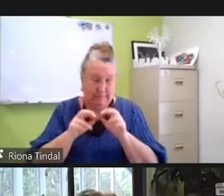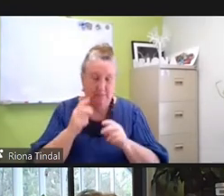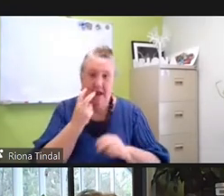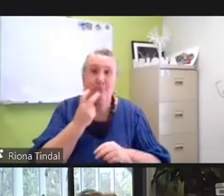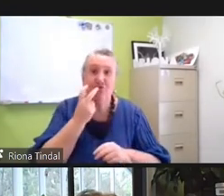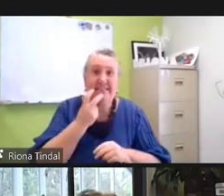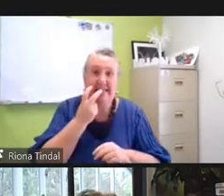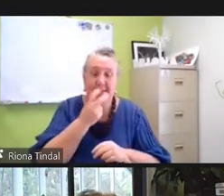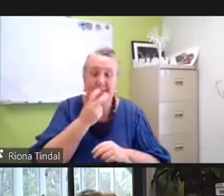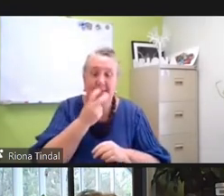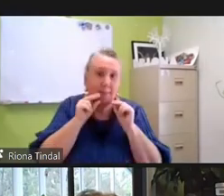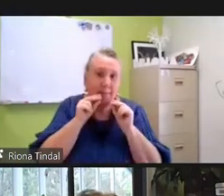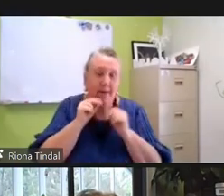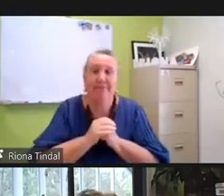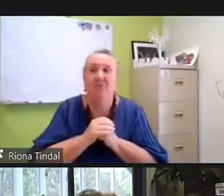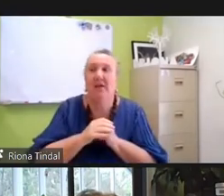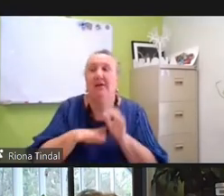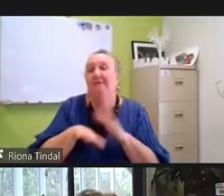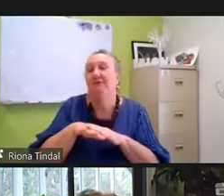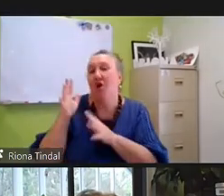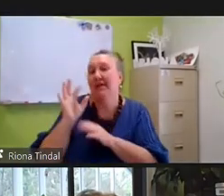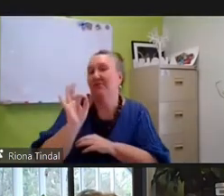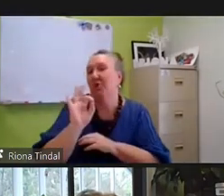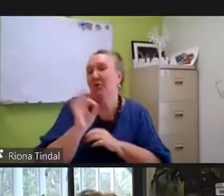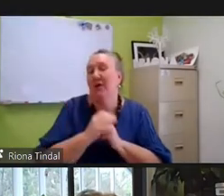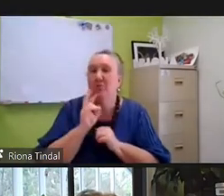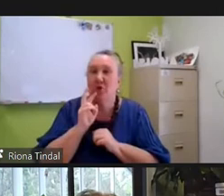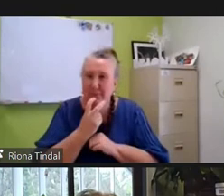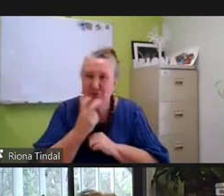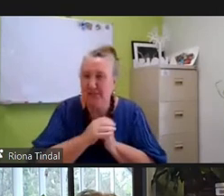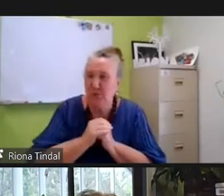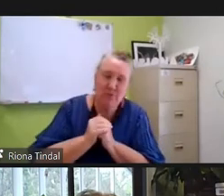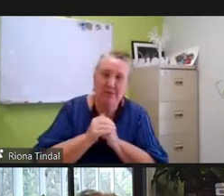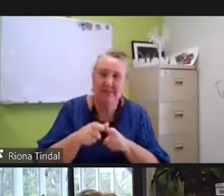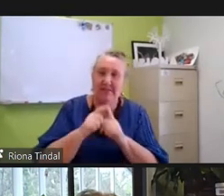struggled my way through, did my best to look at lipreading patterns, and wasn't really conversant